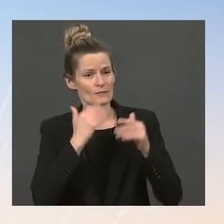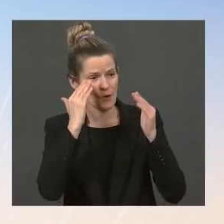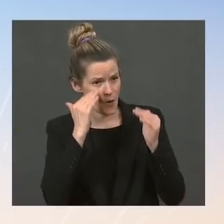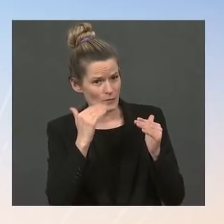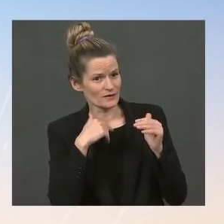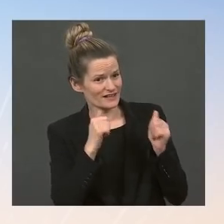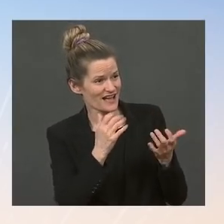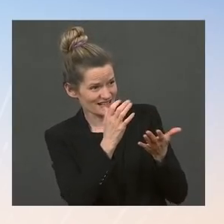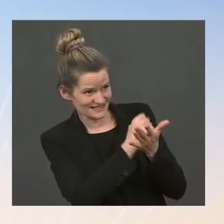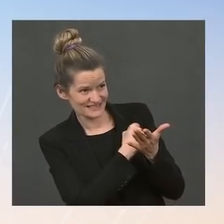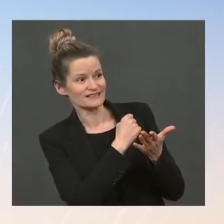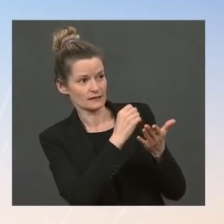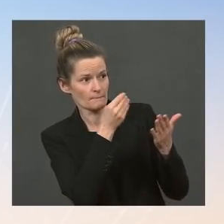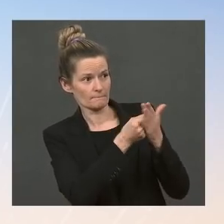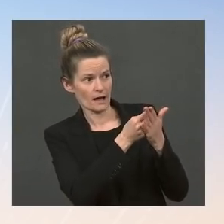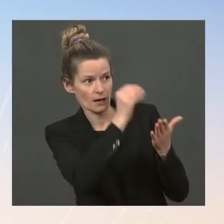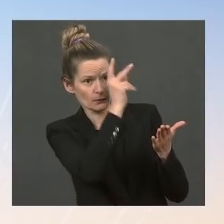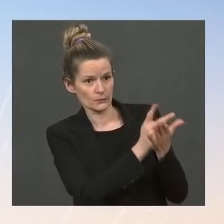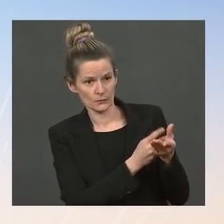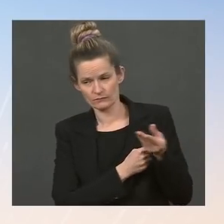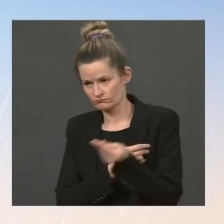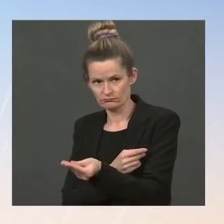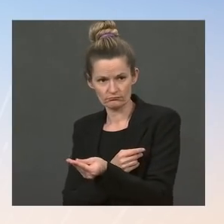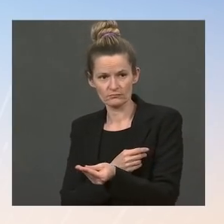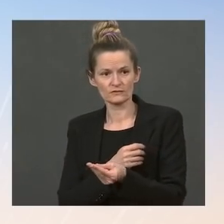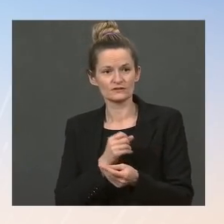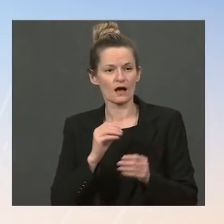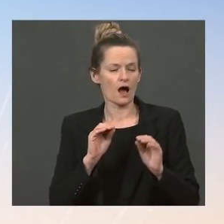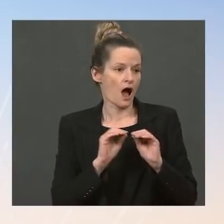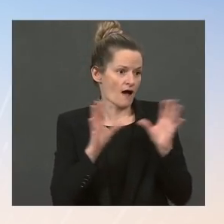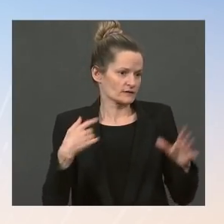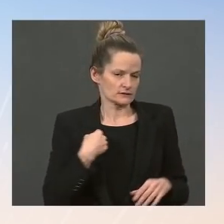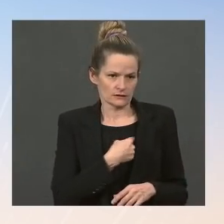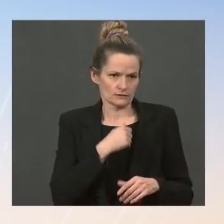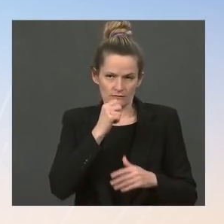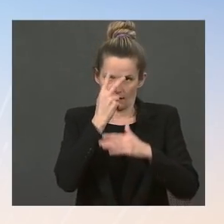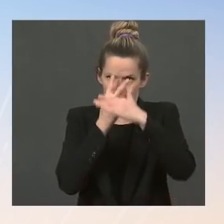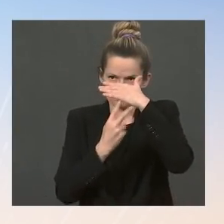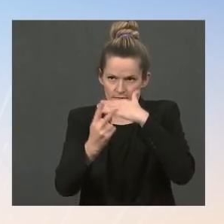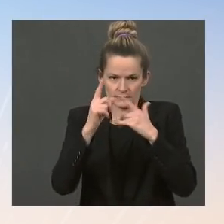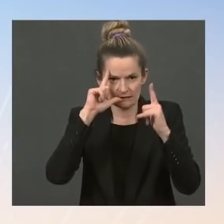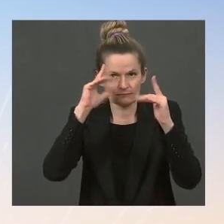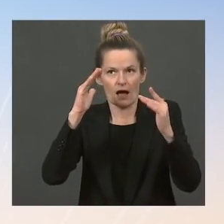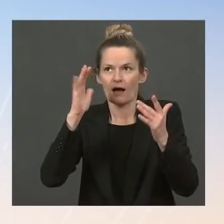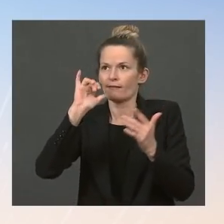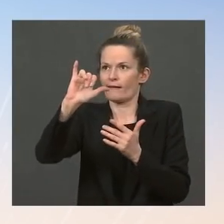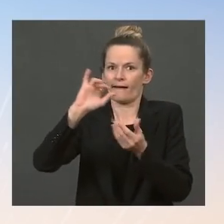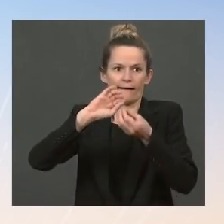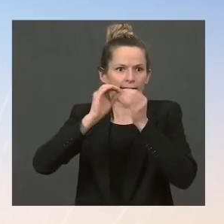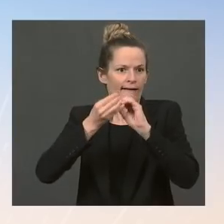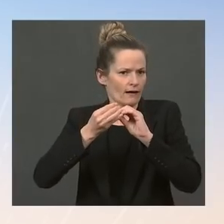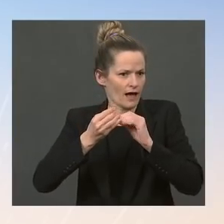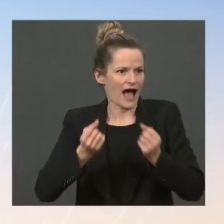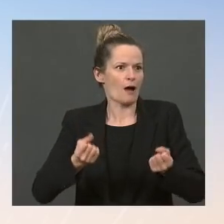Obviously, we didn't anticipate -- no one did, right? that there would be this number of Afghan refugees that we would need to fund support